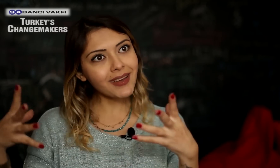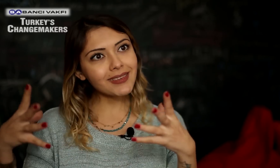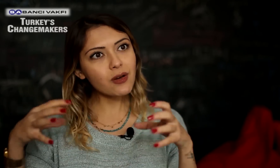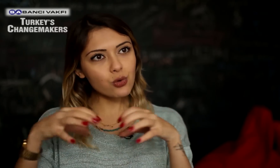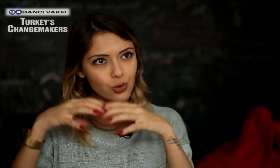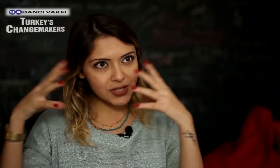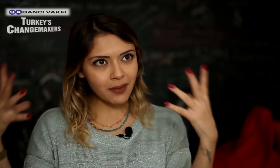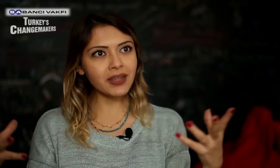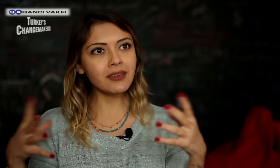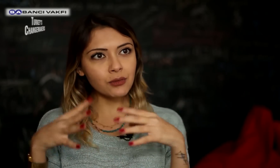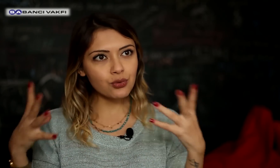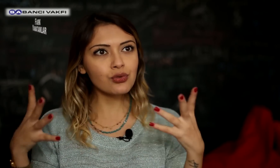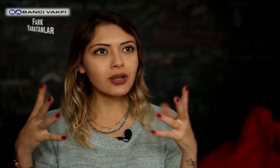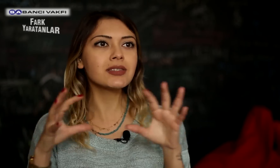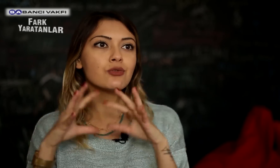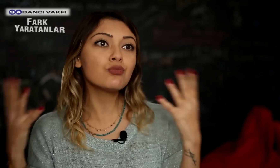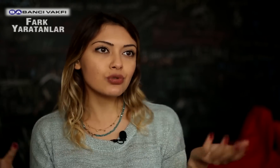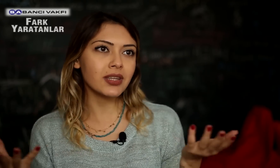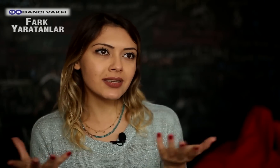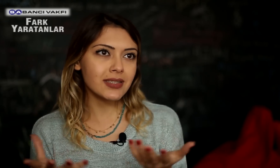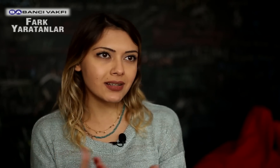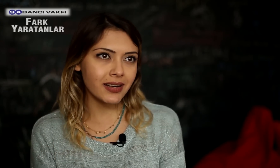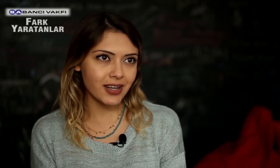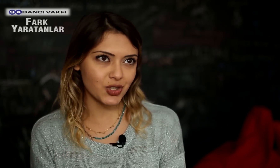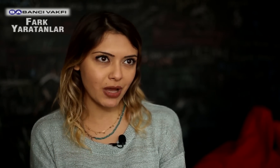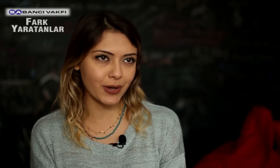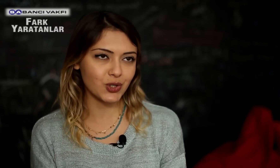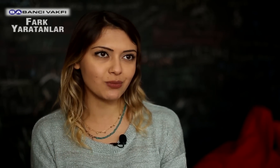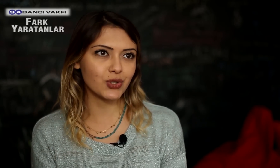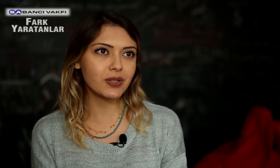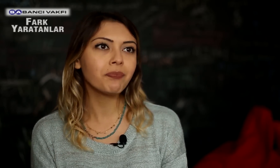…while I was planning to conduct in-class trainings in İstanbul at a small scale.